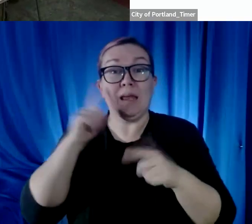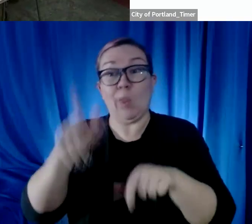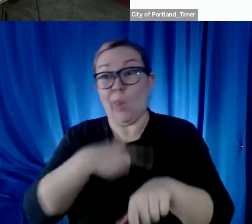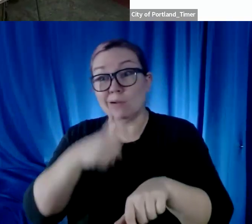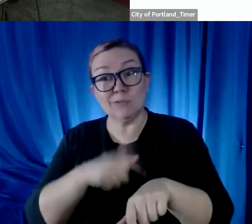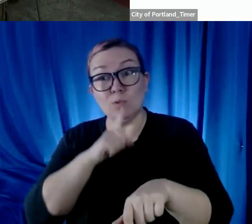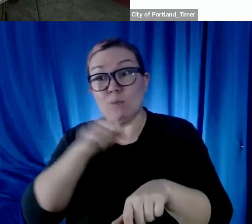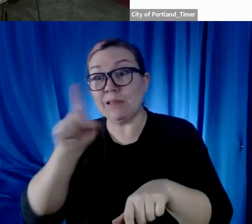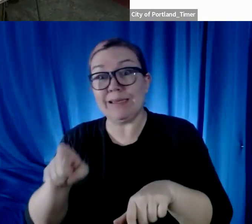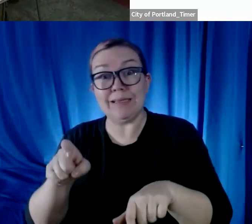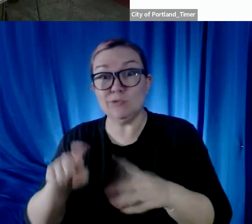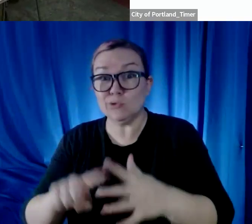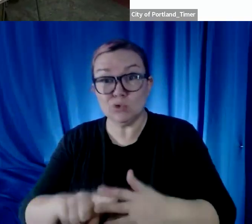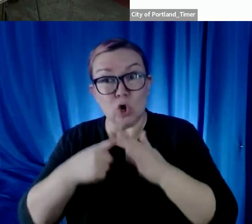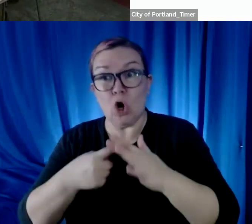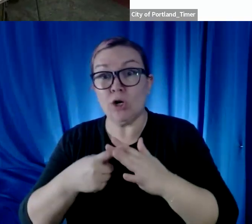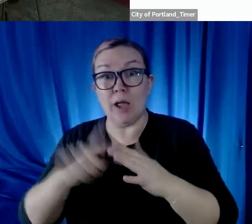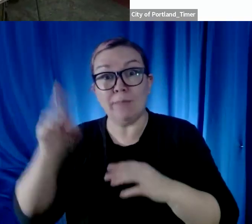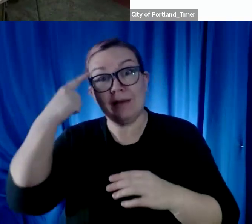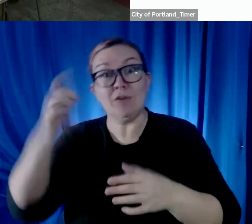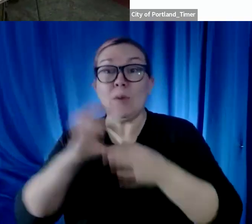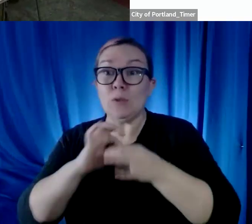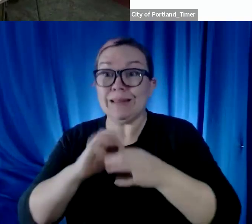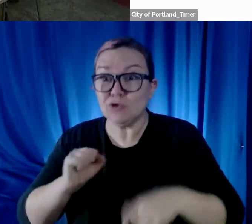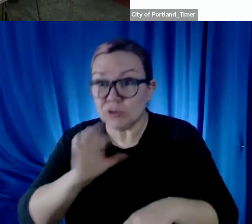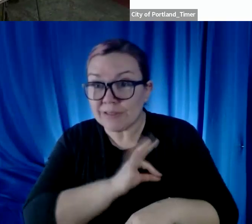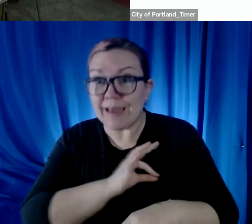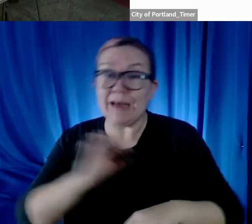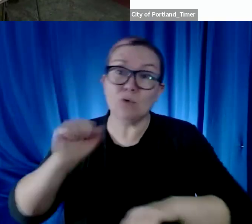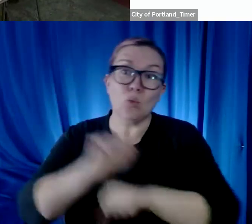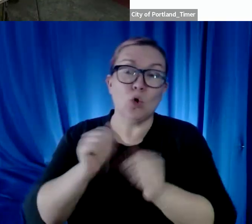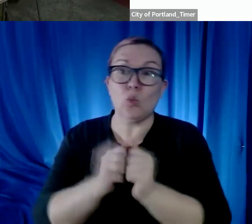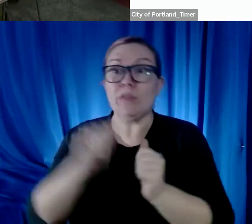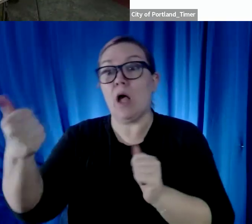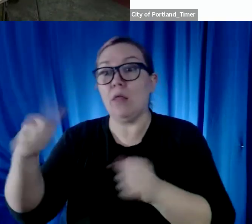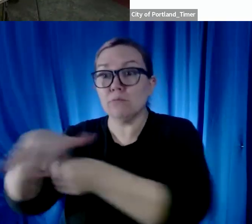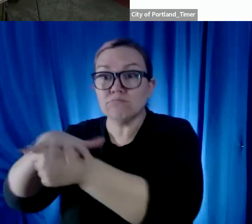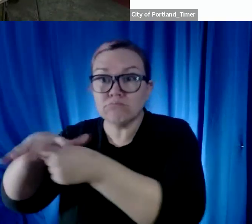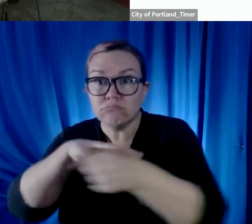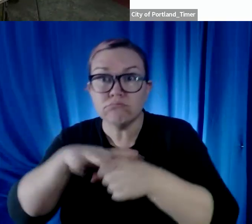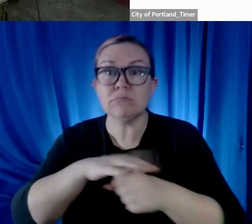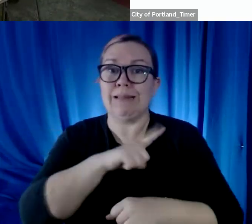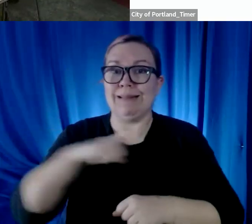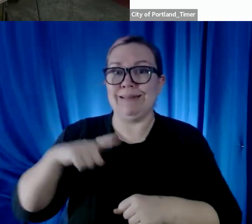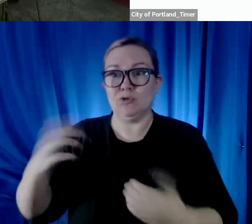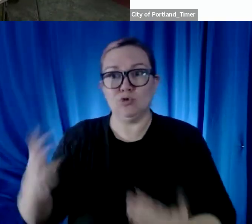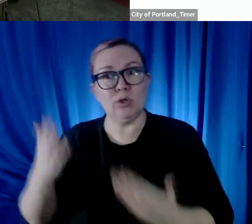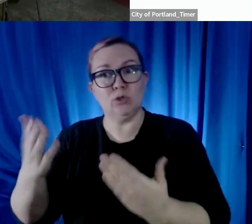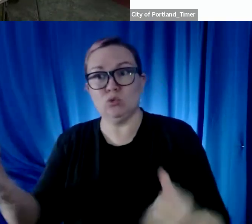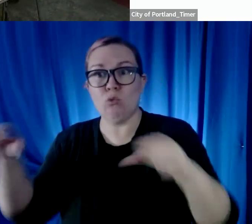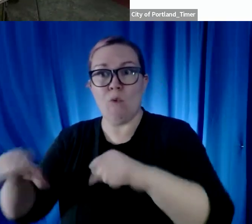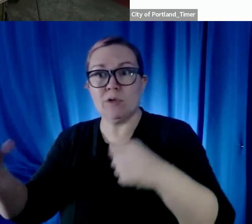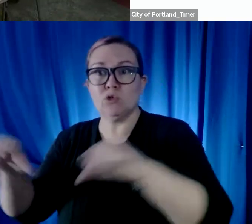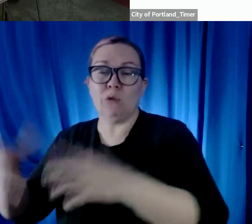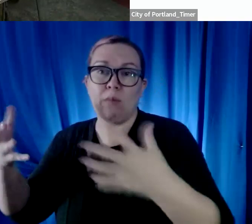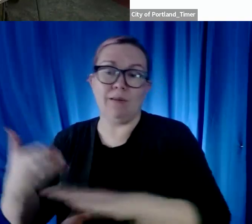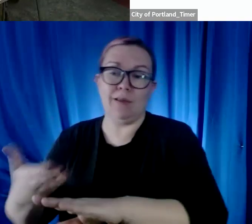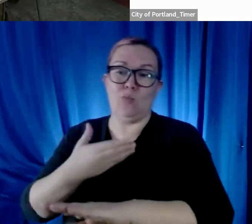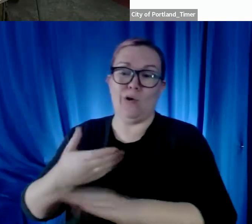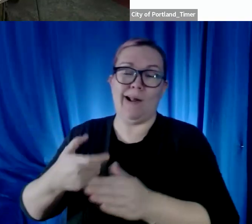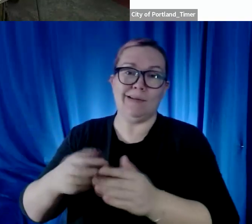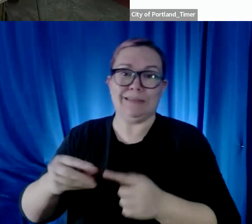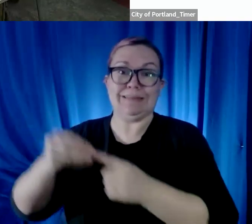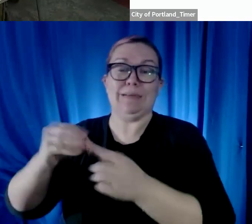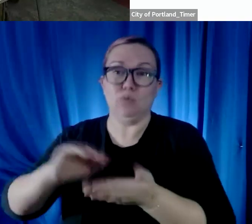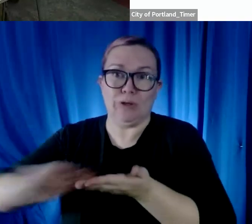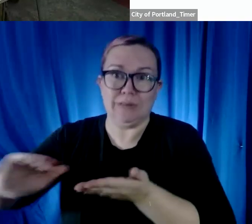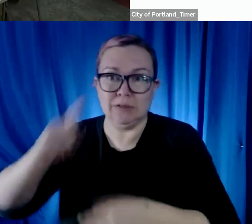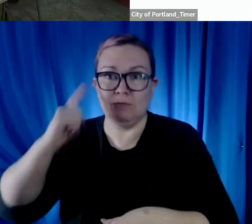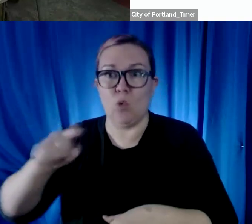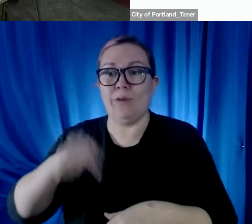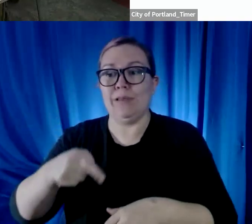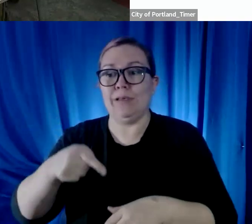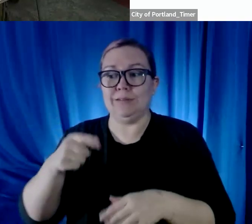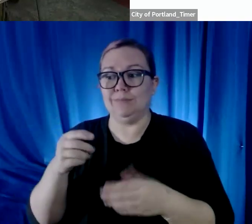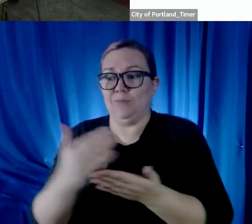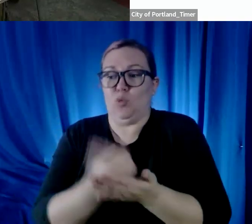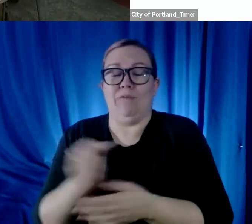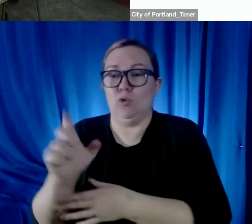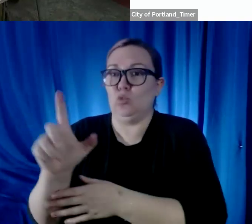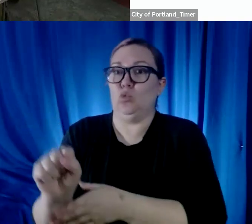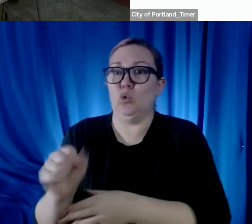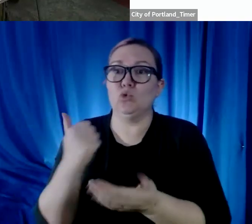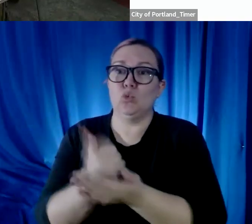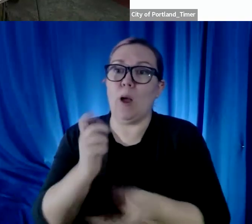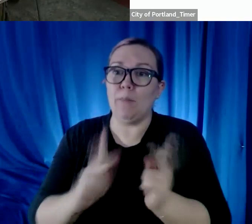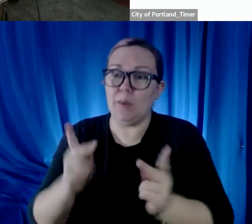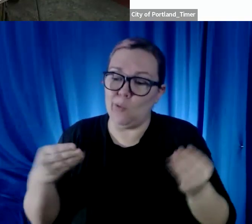Fire up the government relations staff. Work with the other municipalities and get the legislator to overturn a lot of these preemptions on the progressive revenue tools that we need so that the wealthy pay their fair share in the city.